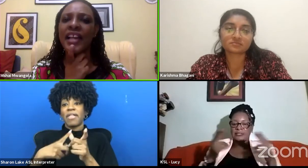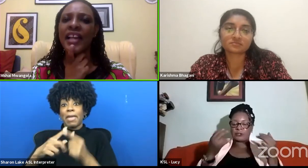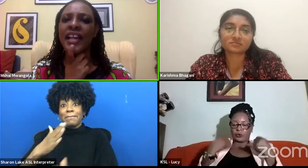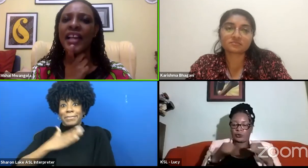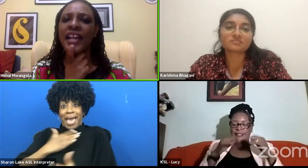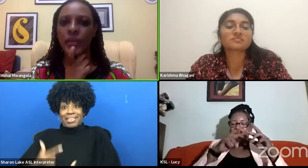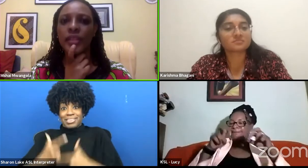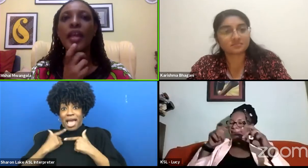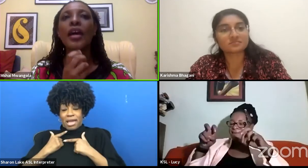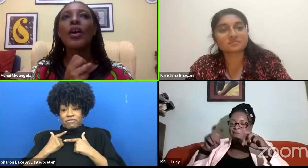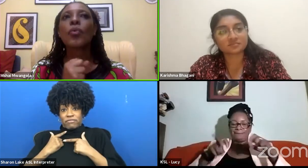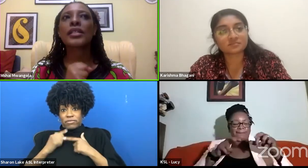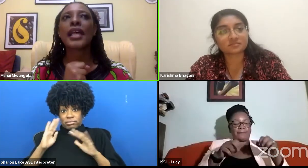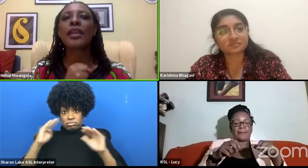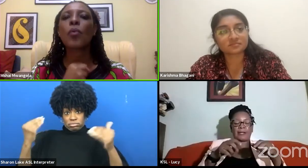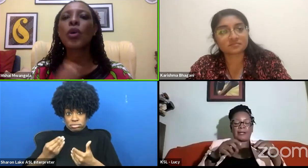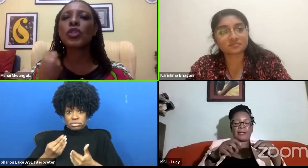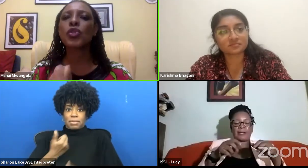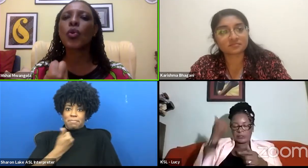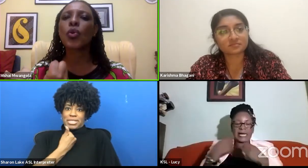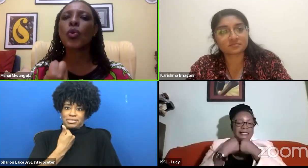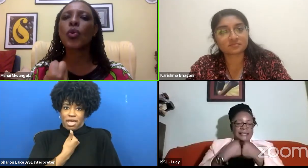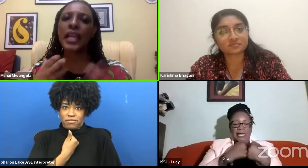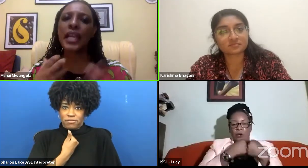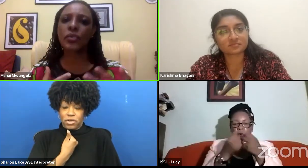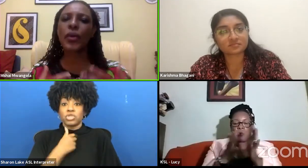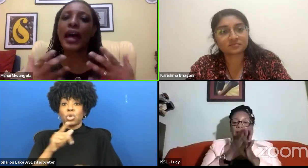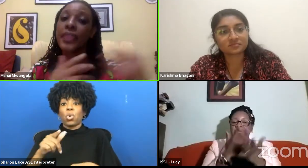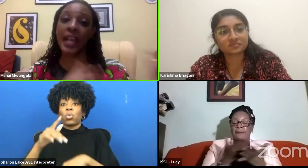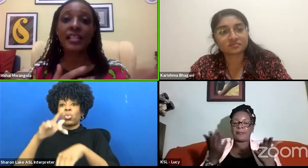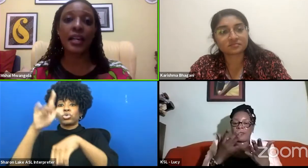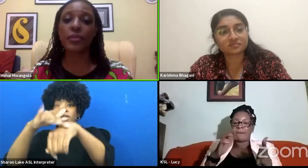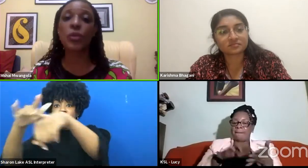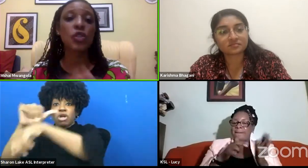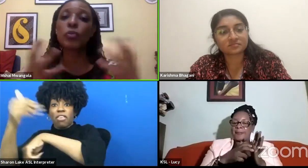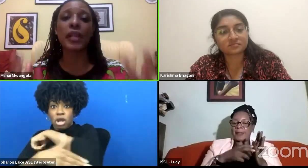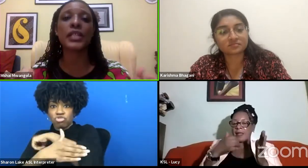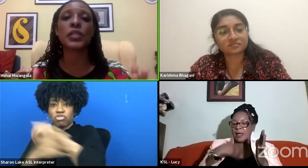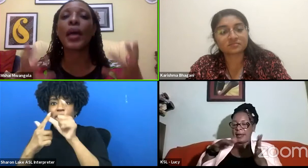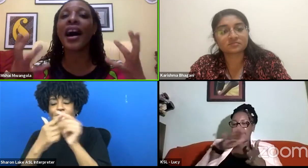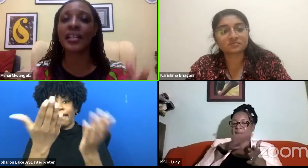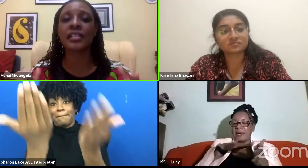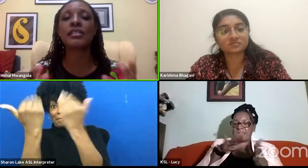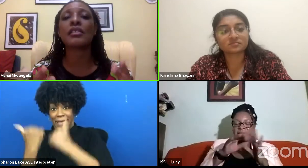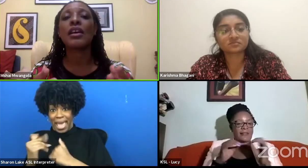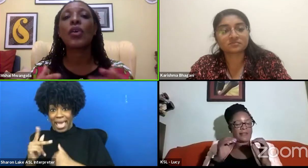I struggled with was that there was no place where, at that time, there was no place where artists